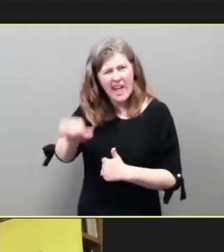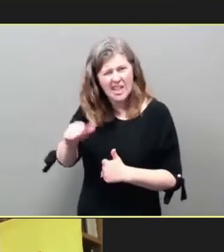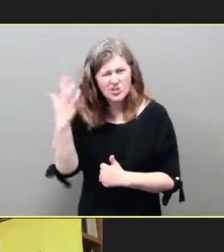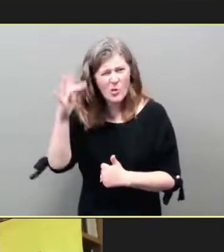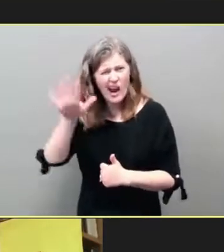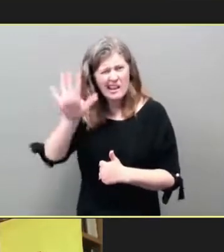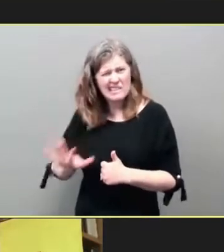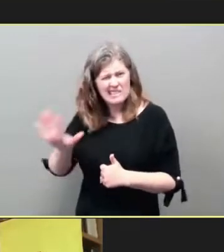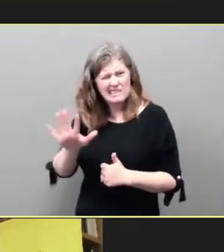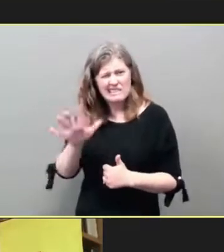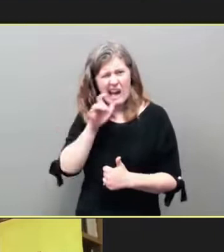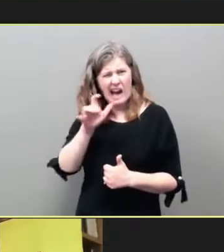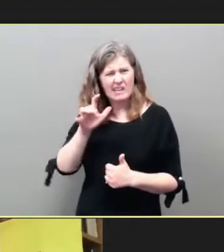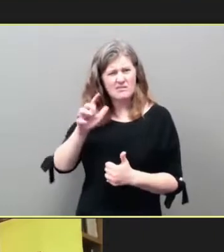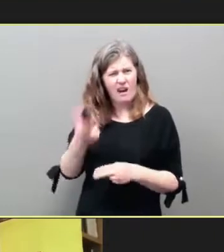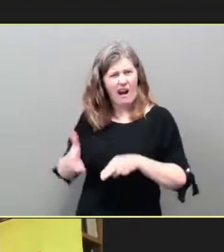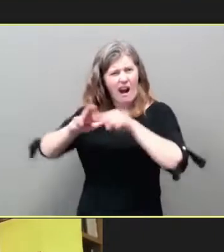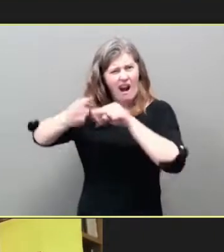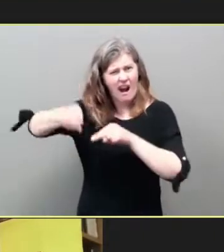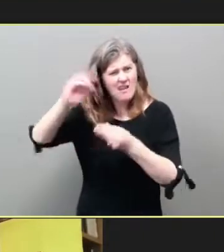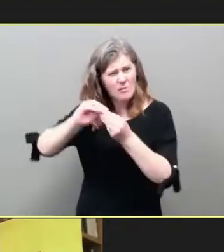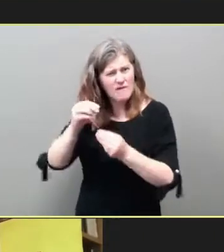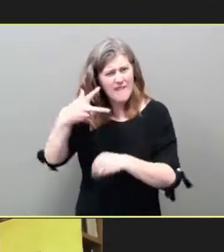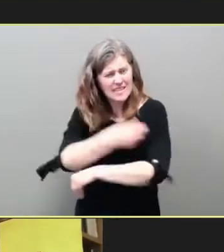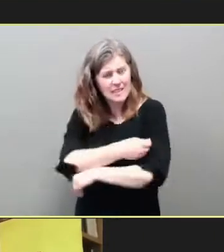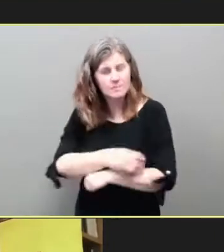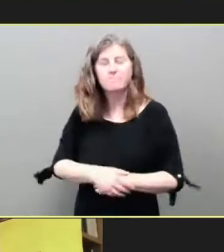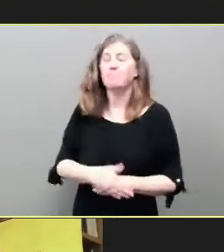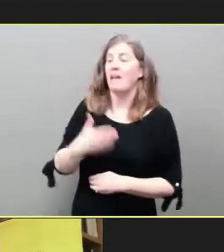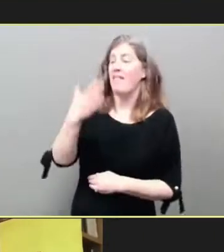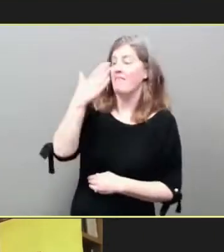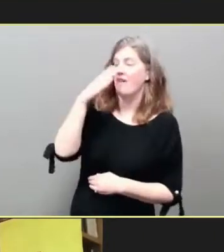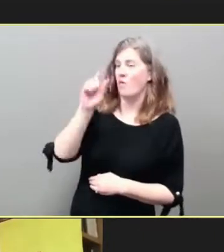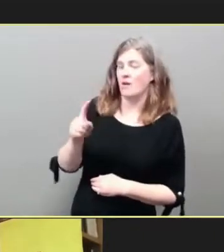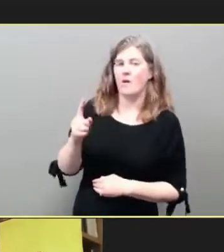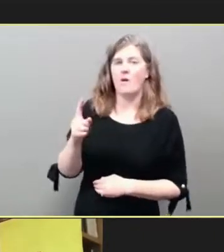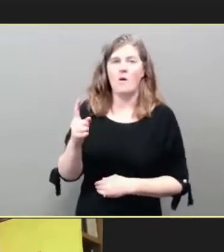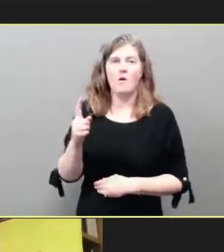So thank you for the question morgan. Obviously we are working to provide